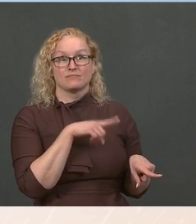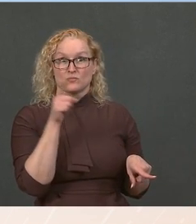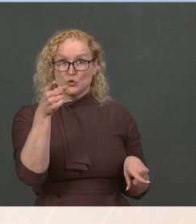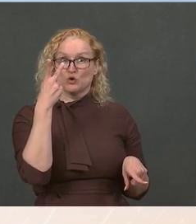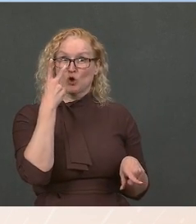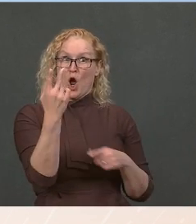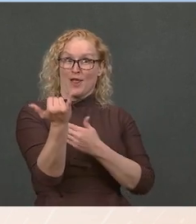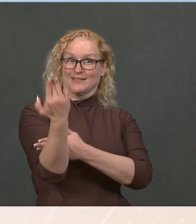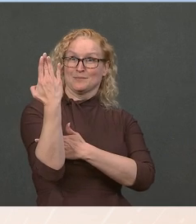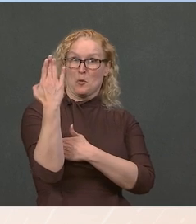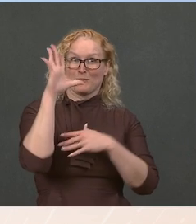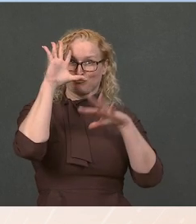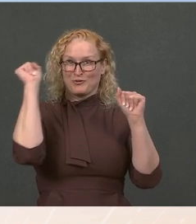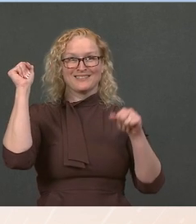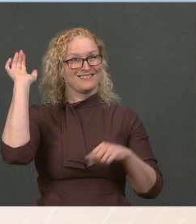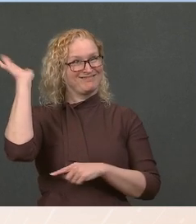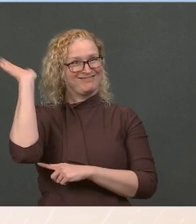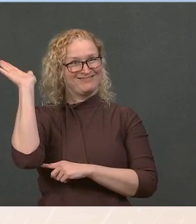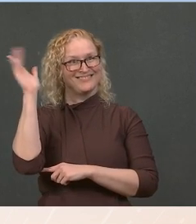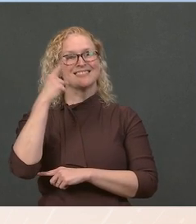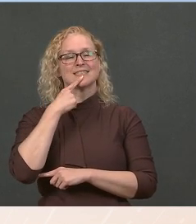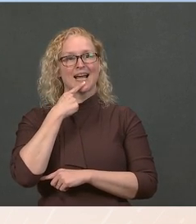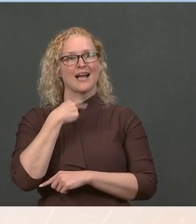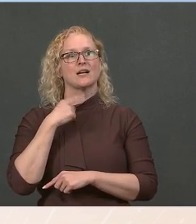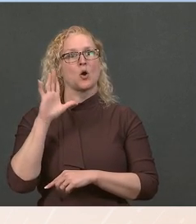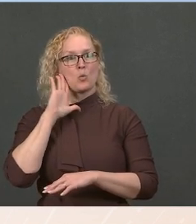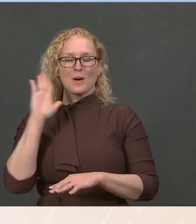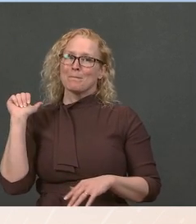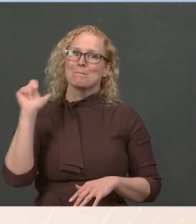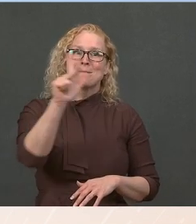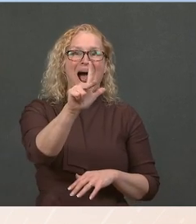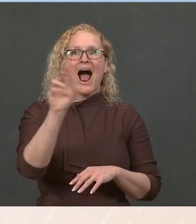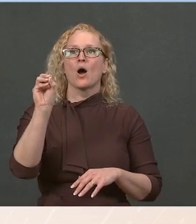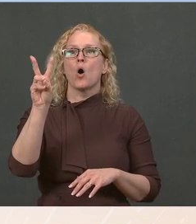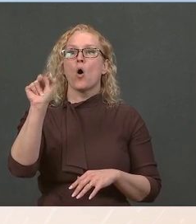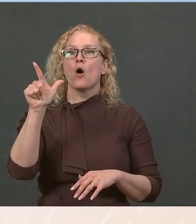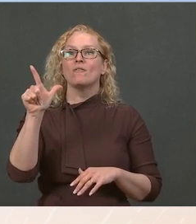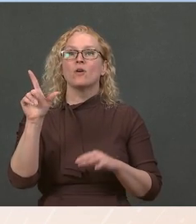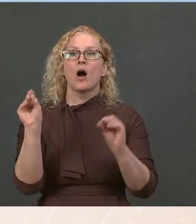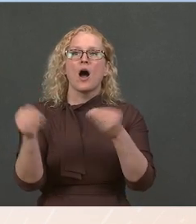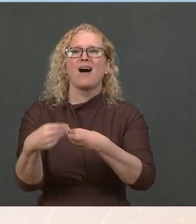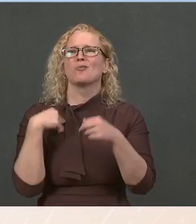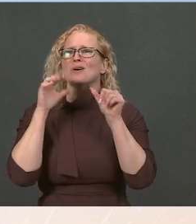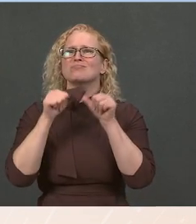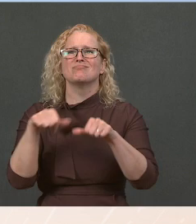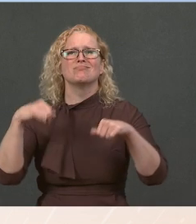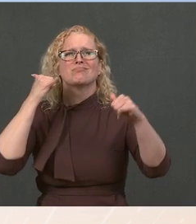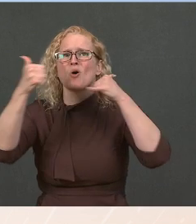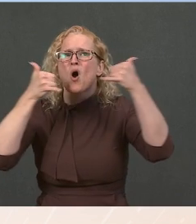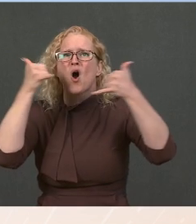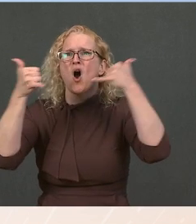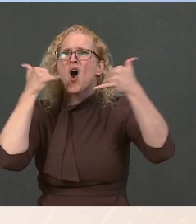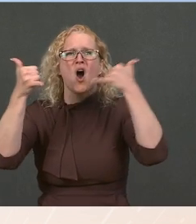go back into the Oval Office and going to continue to -- continue to, you know, close this out. So, the President, as he stated,